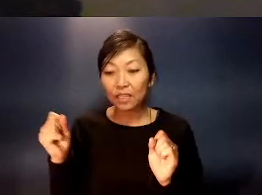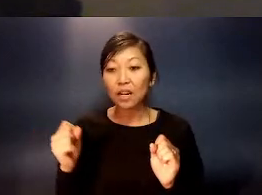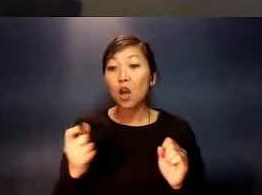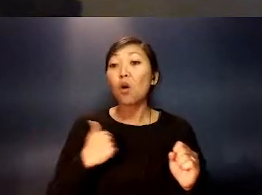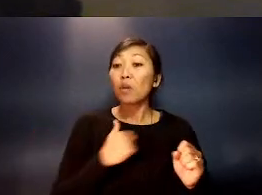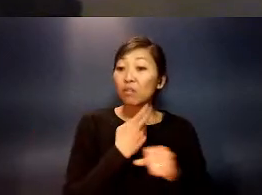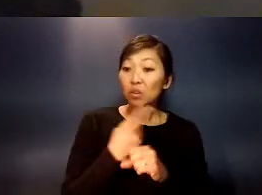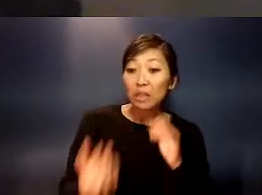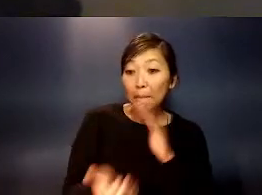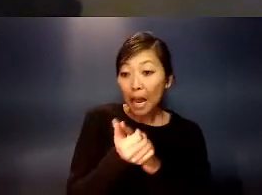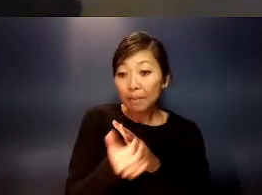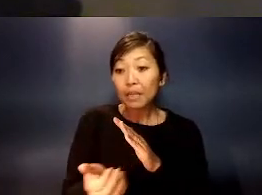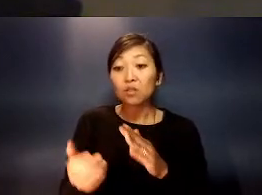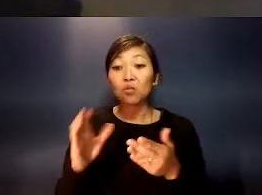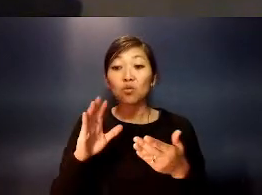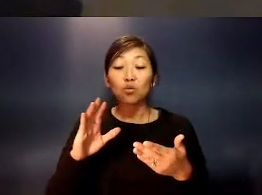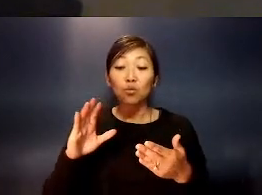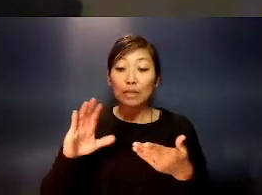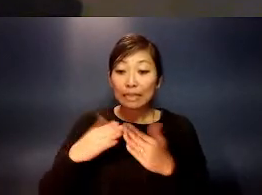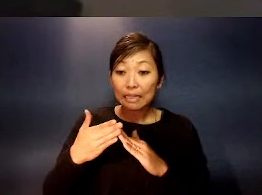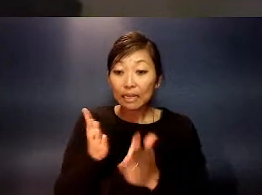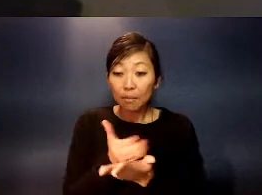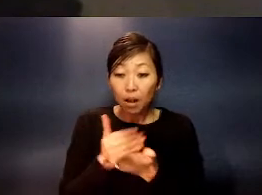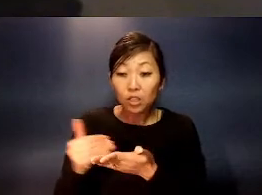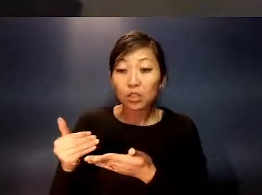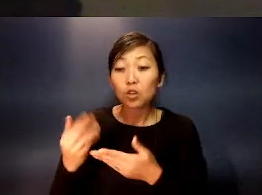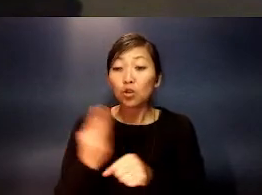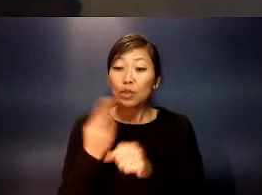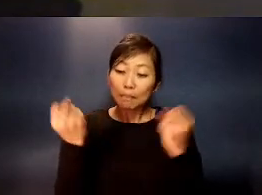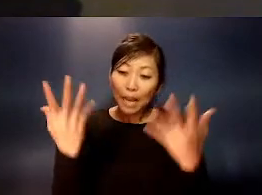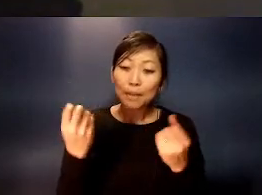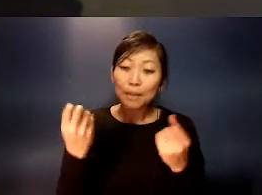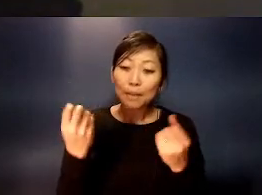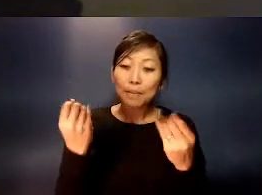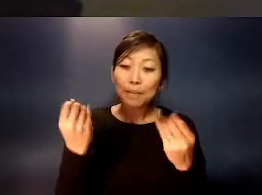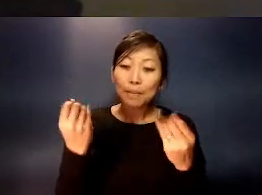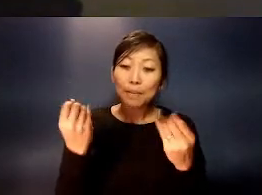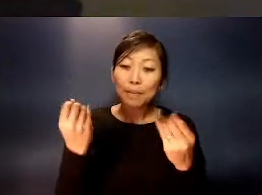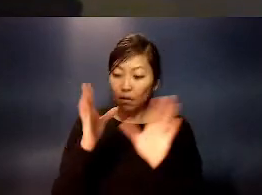TAKES SO MUCH EFFORT TO GET THE CITY TO DO EVEN THE BARE MINIMUM OF